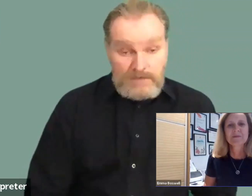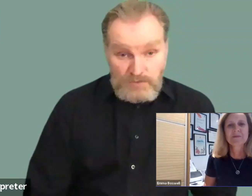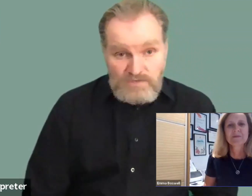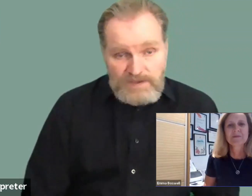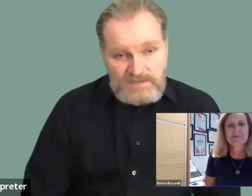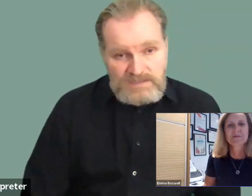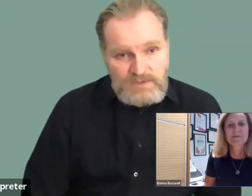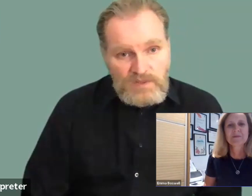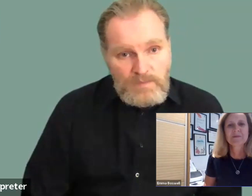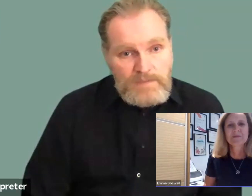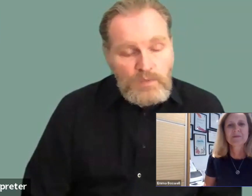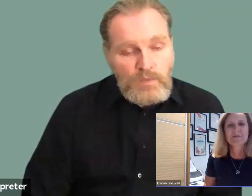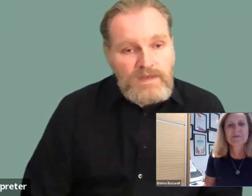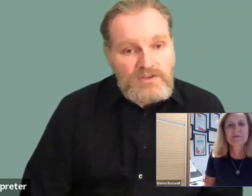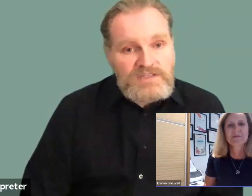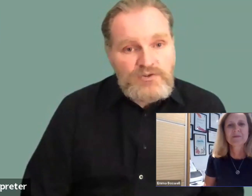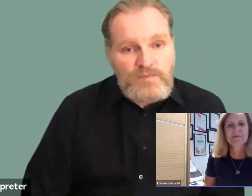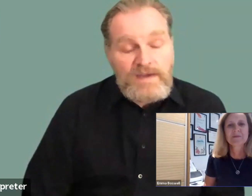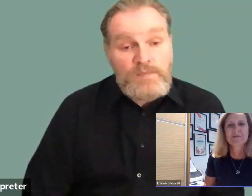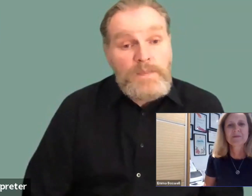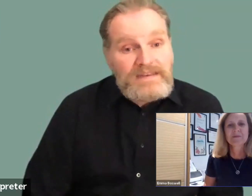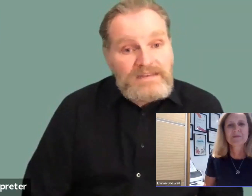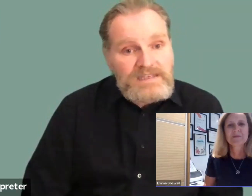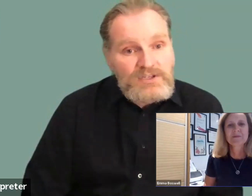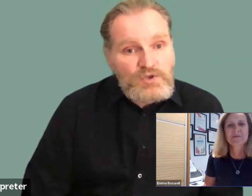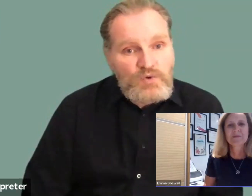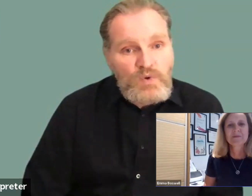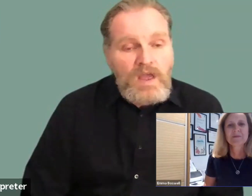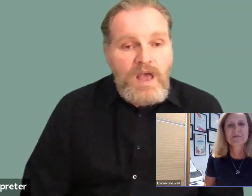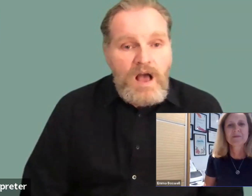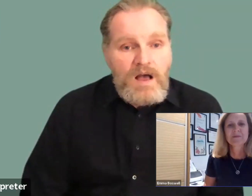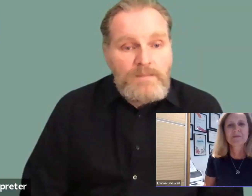It's also fair to say as well that people with Usher syndrome have a propensity to